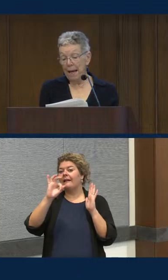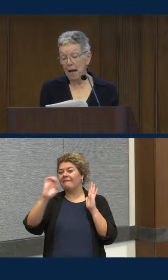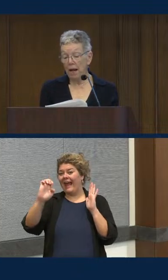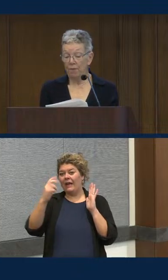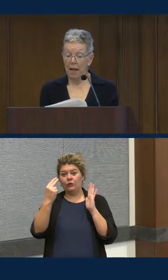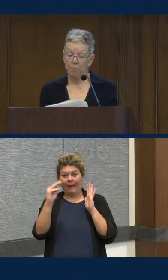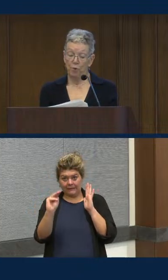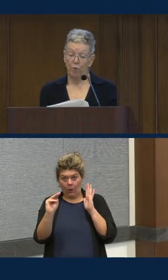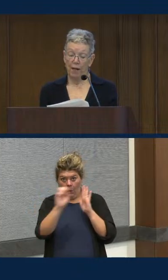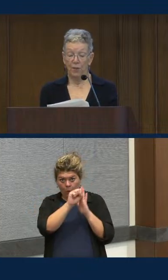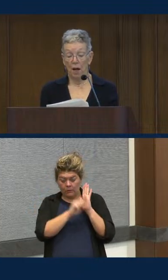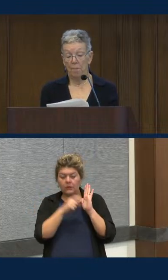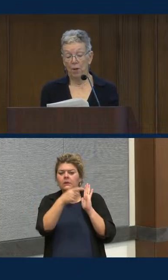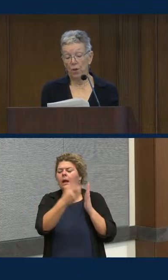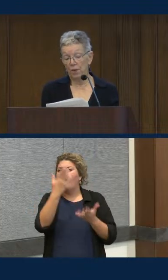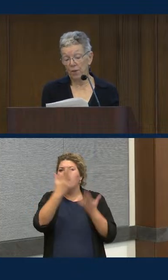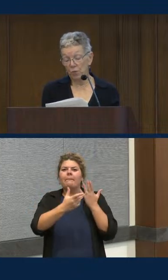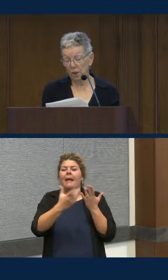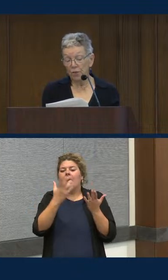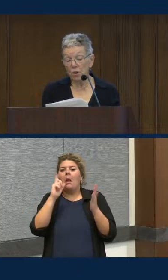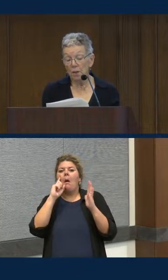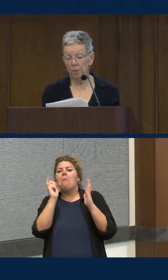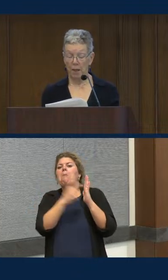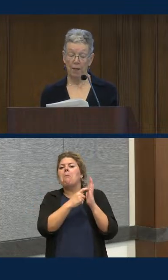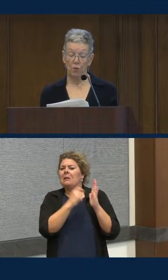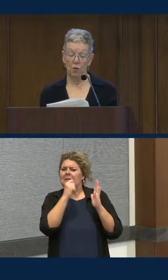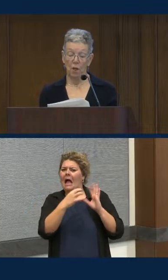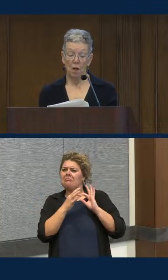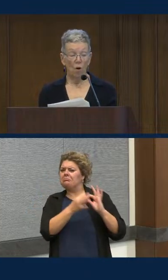because of its religious